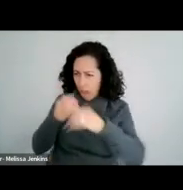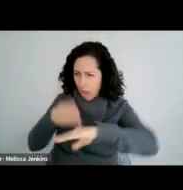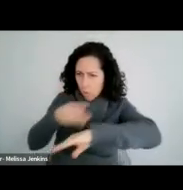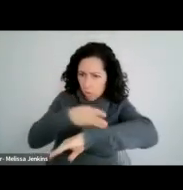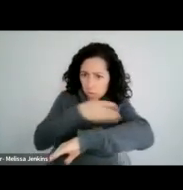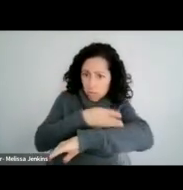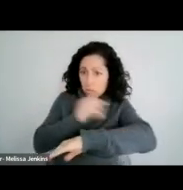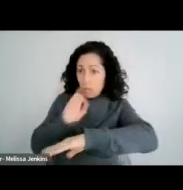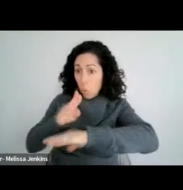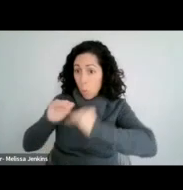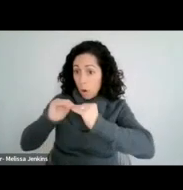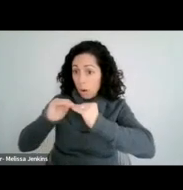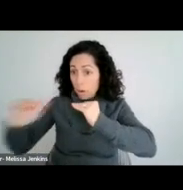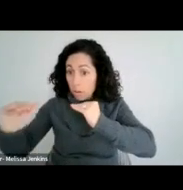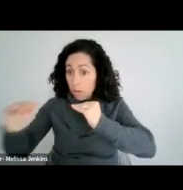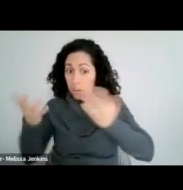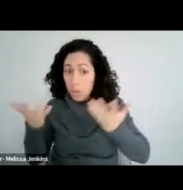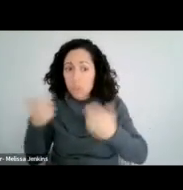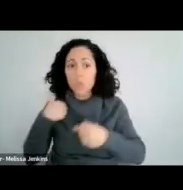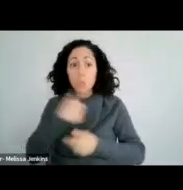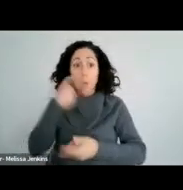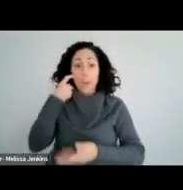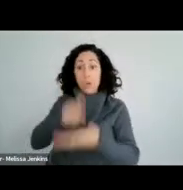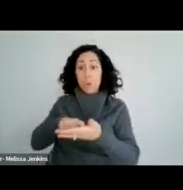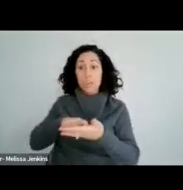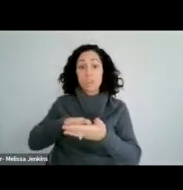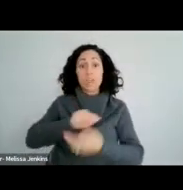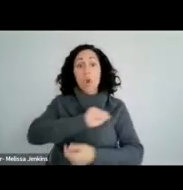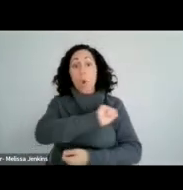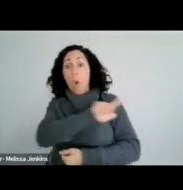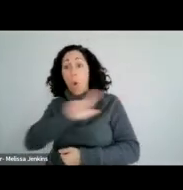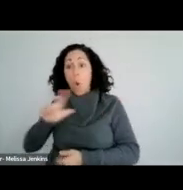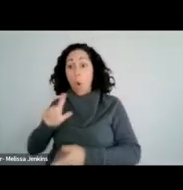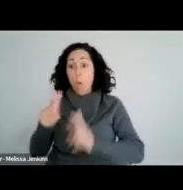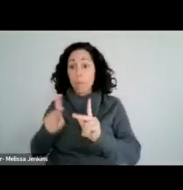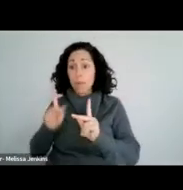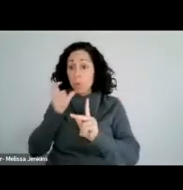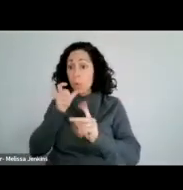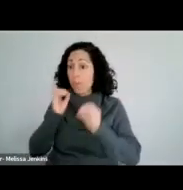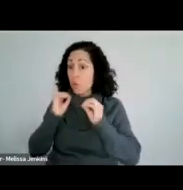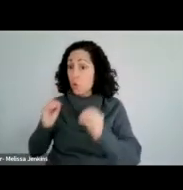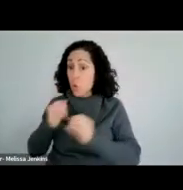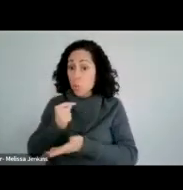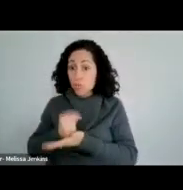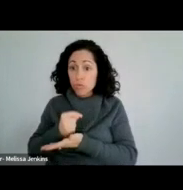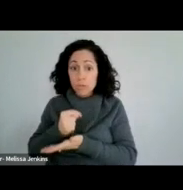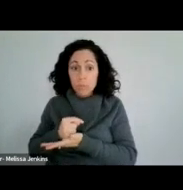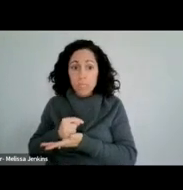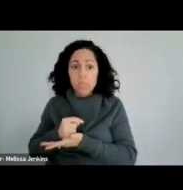Now this is worth noting: it was only one, one injection.